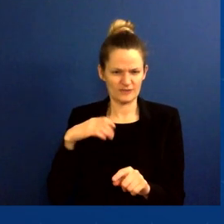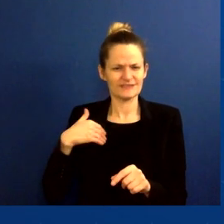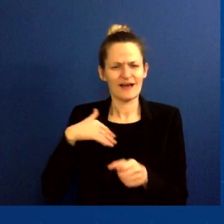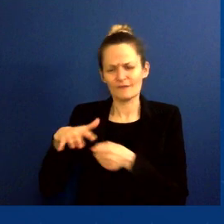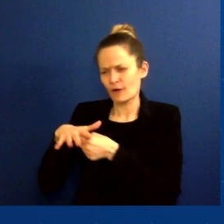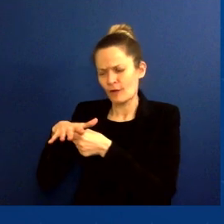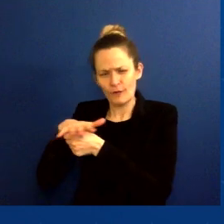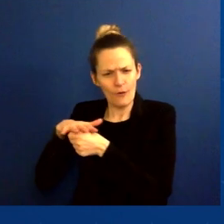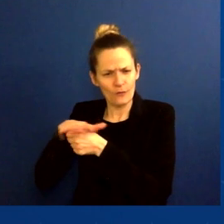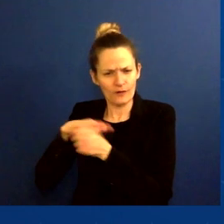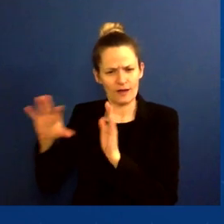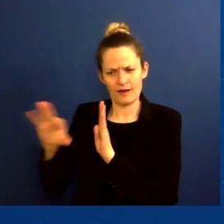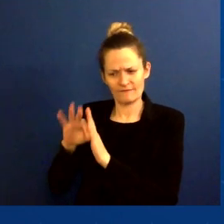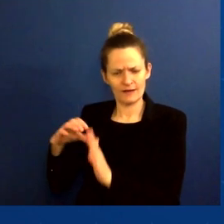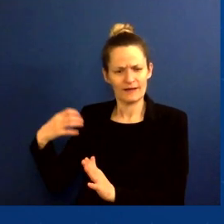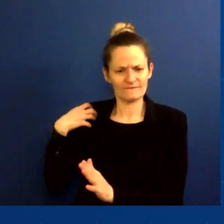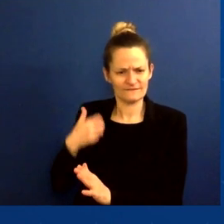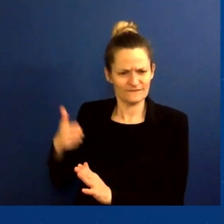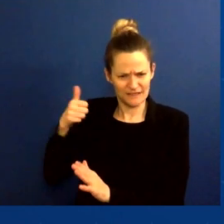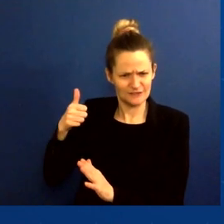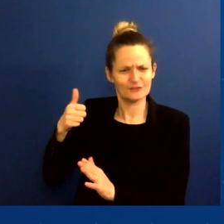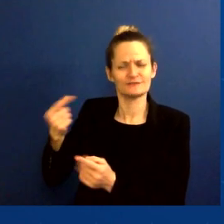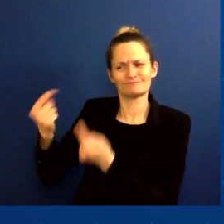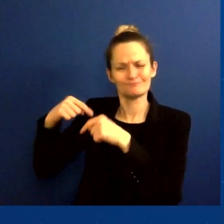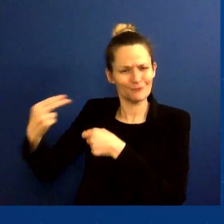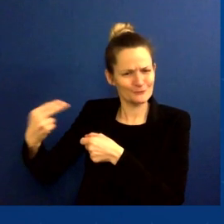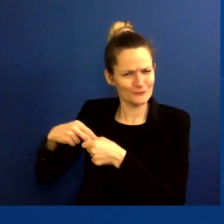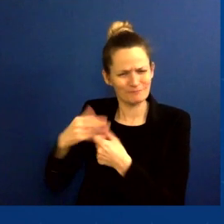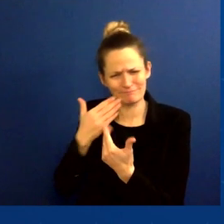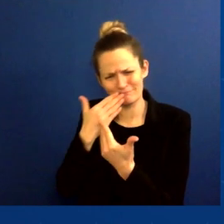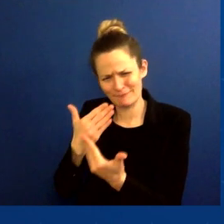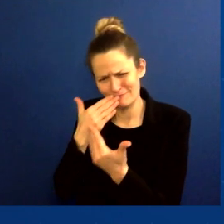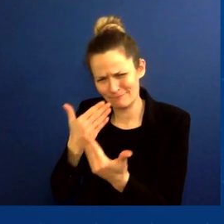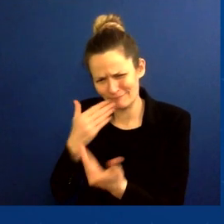And of course, the president of the United States of America, President Biden and Vice President Harris.